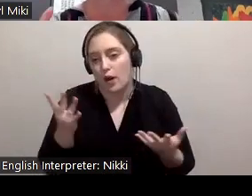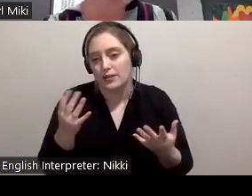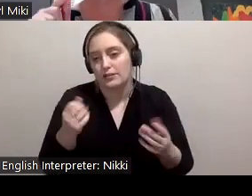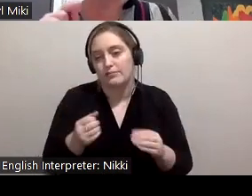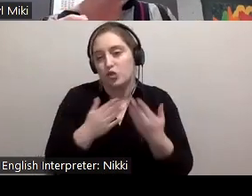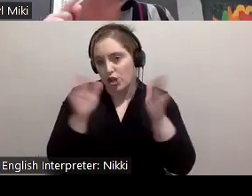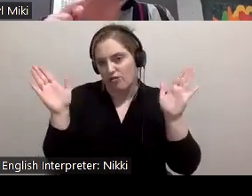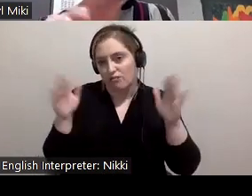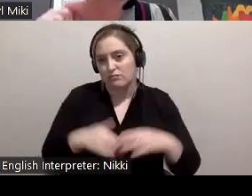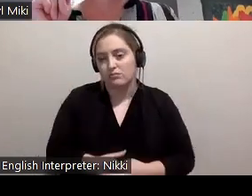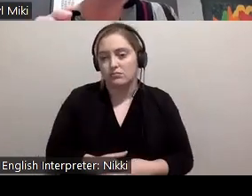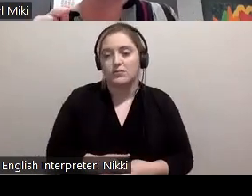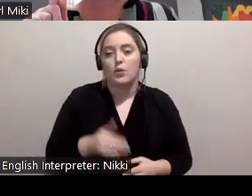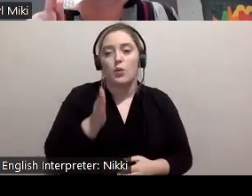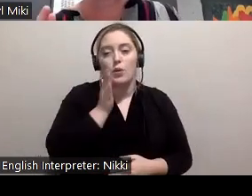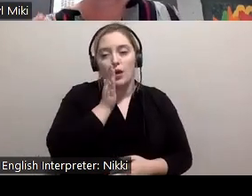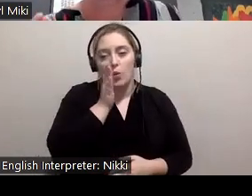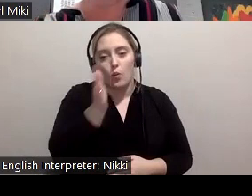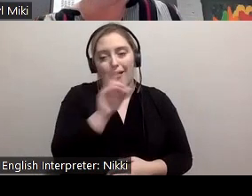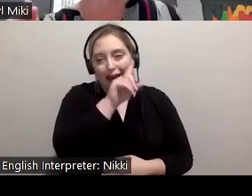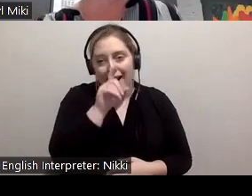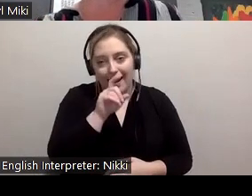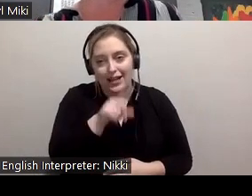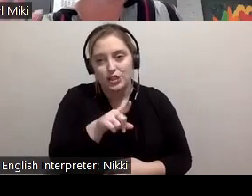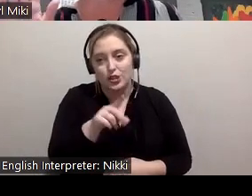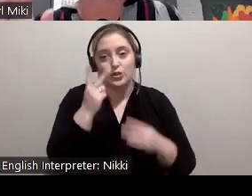so that is going to be for the twenty-four 25 year. Again what